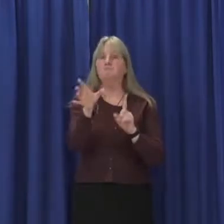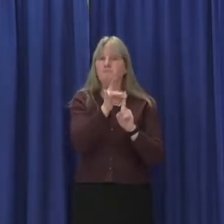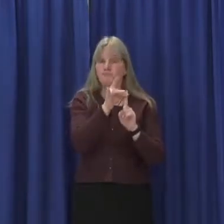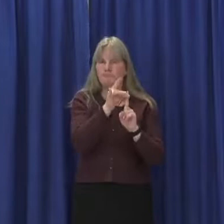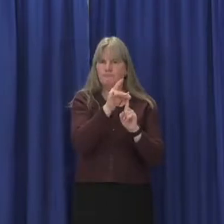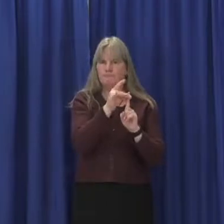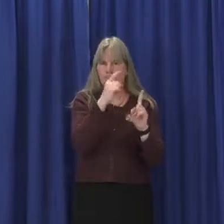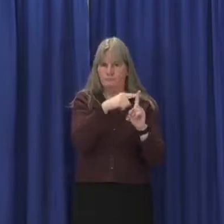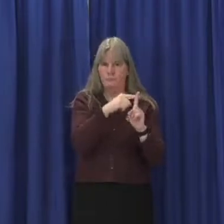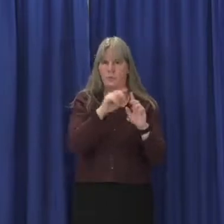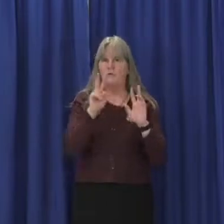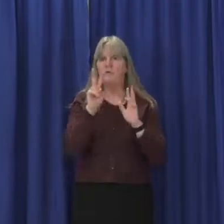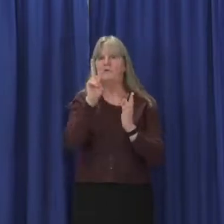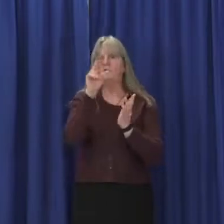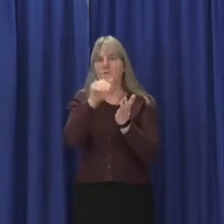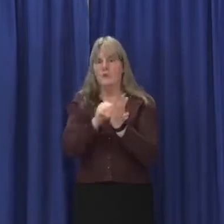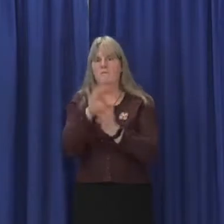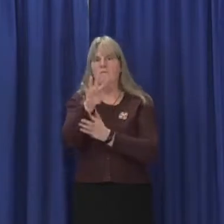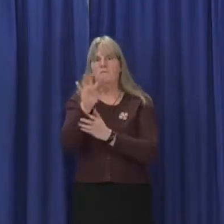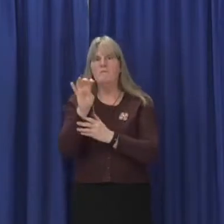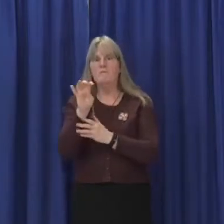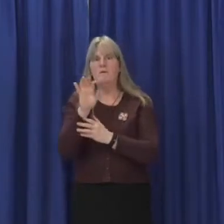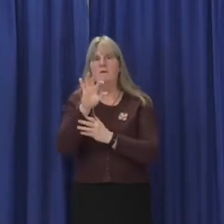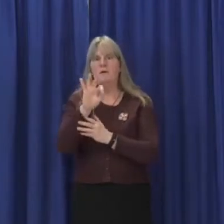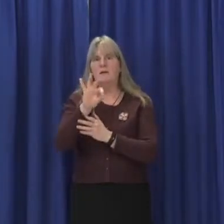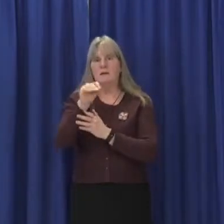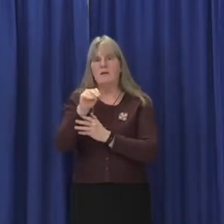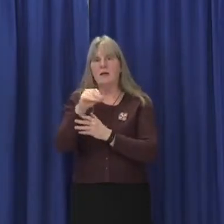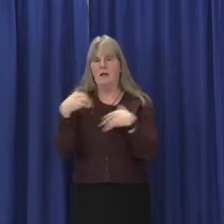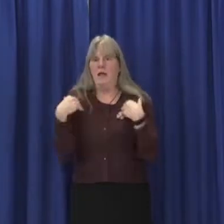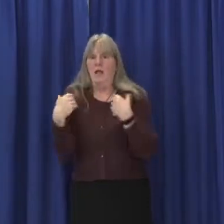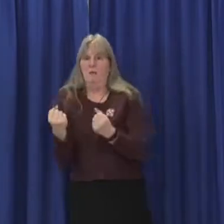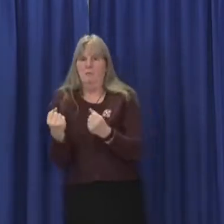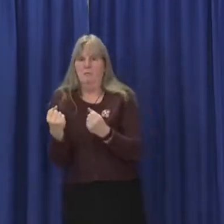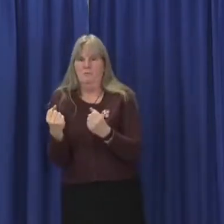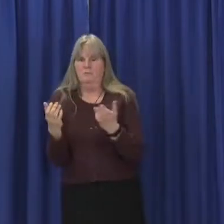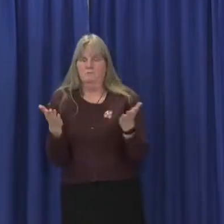and 2490 people have recovered.